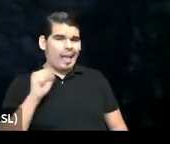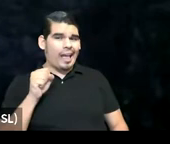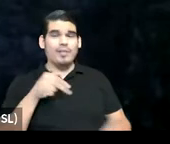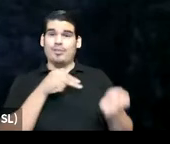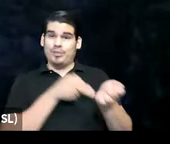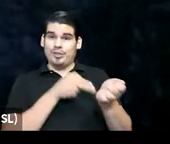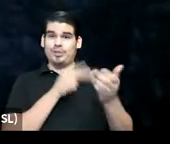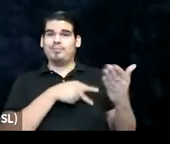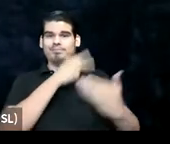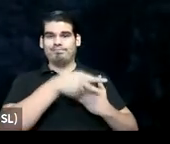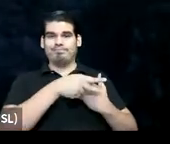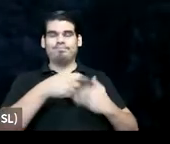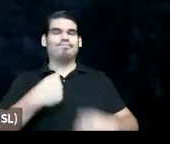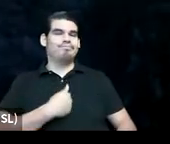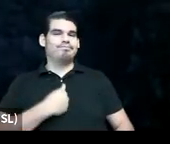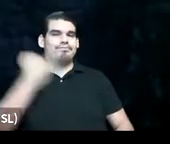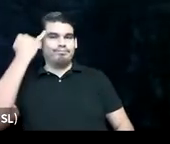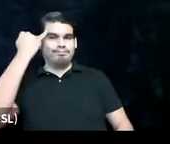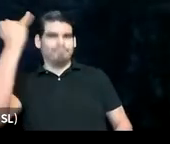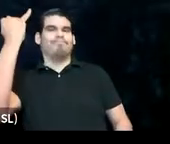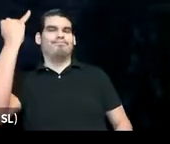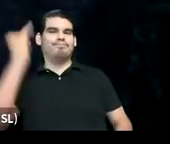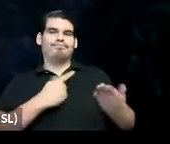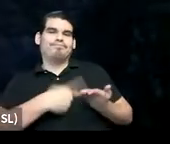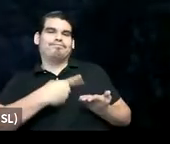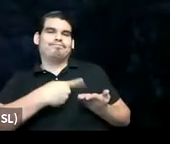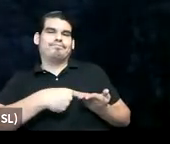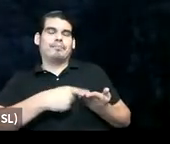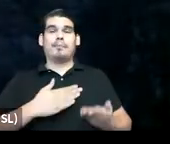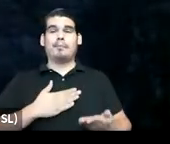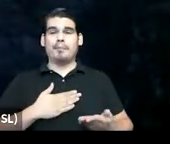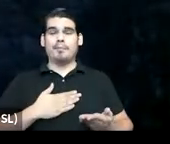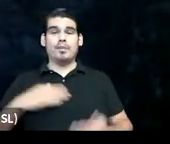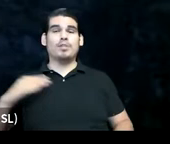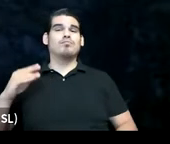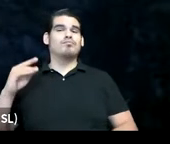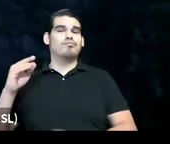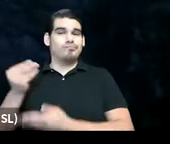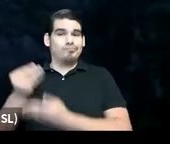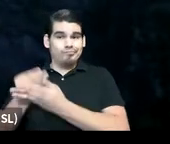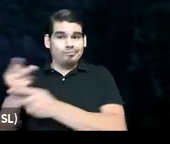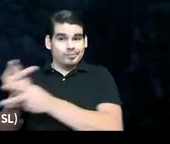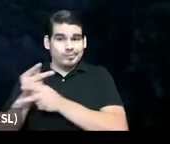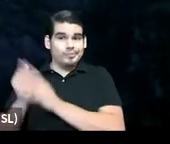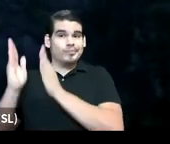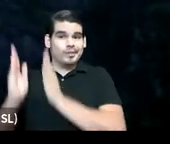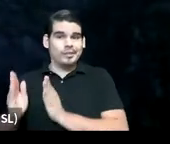system for the nursing program is very, very hard to compete in and become a nurse.